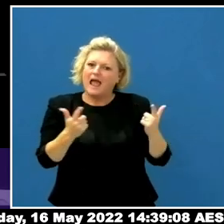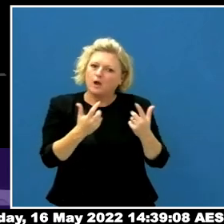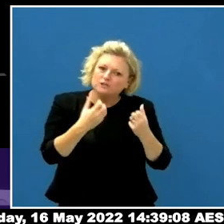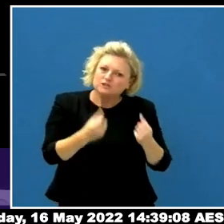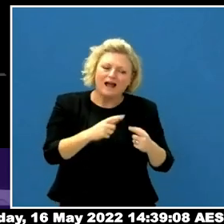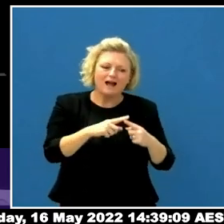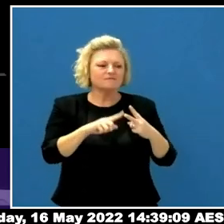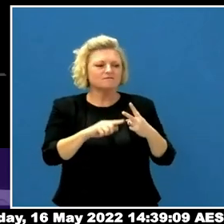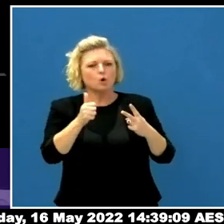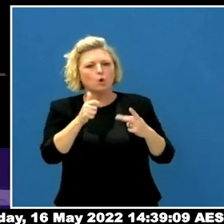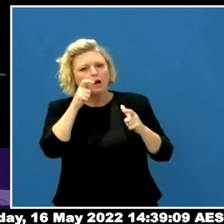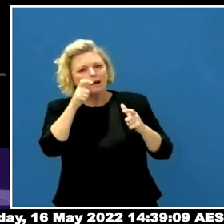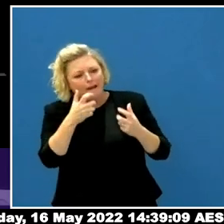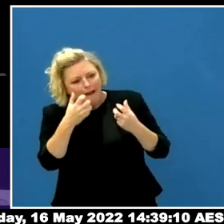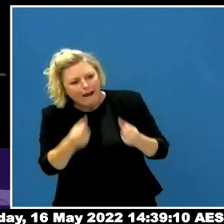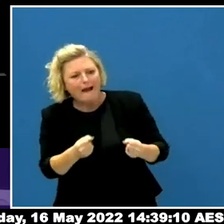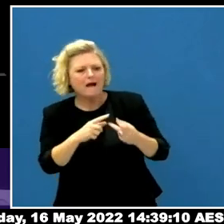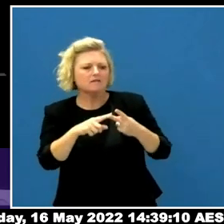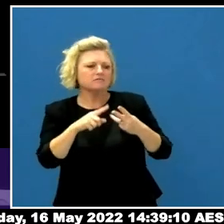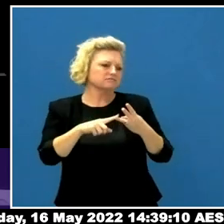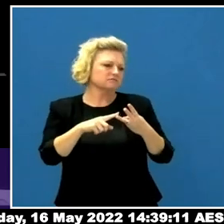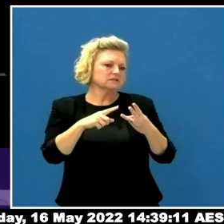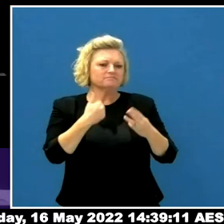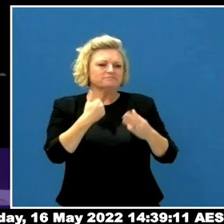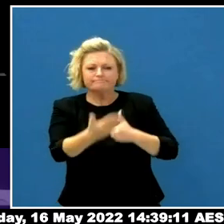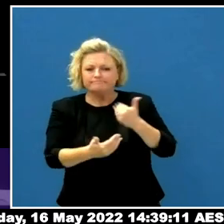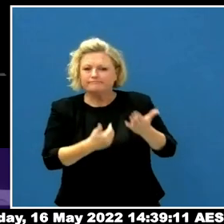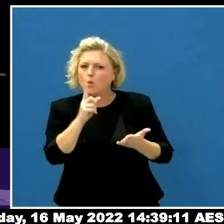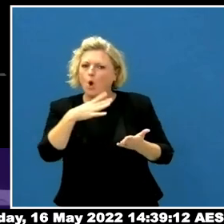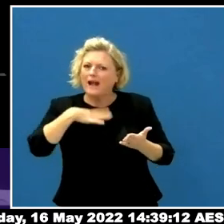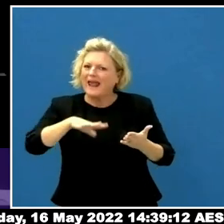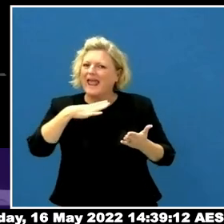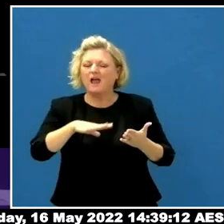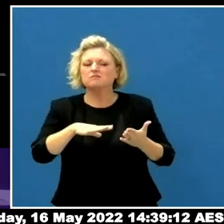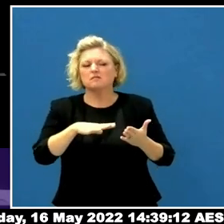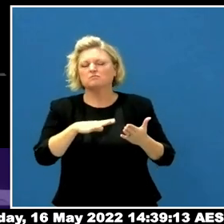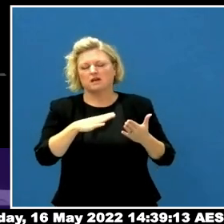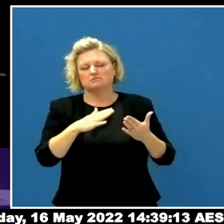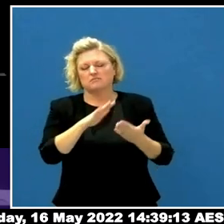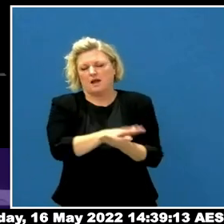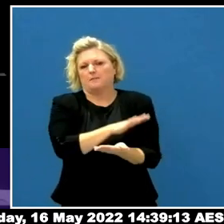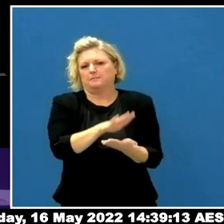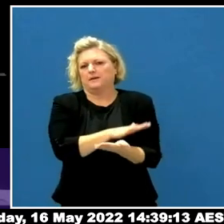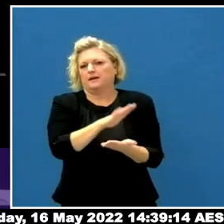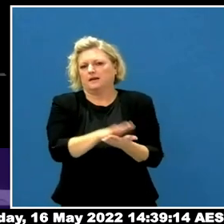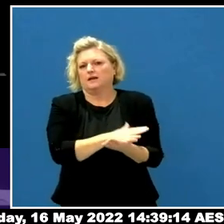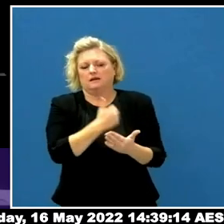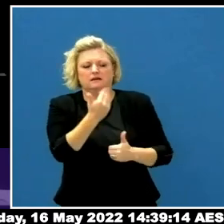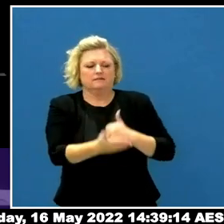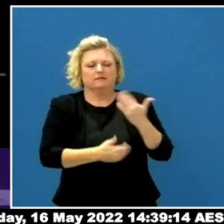met, as well as his medicals met as well, because his support workers come to - are